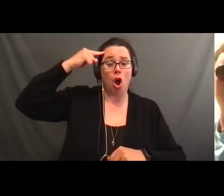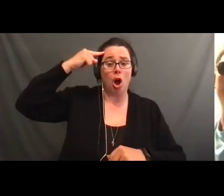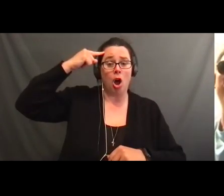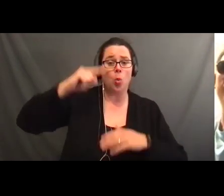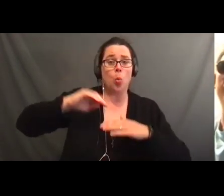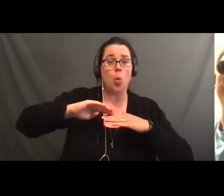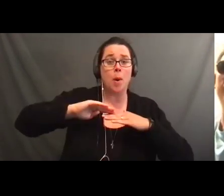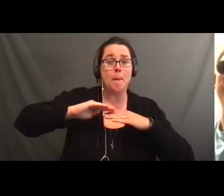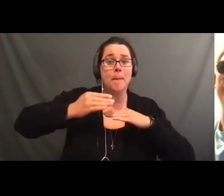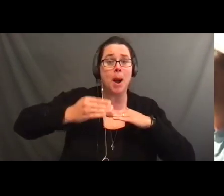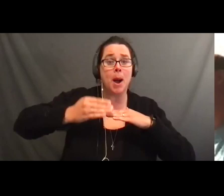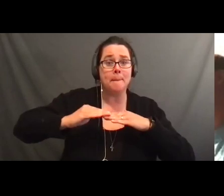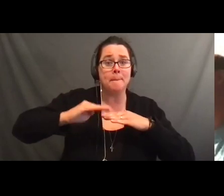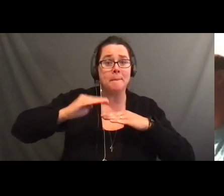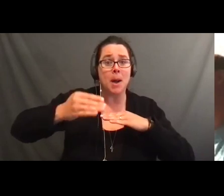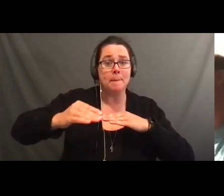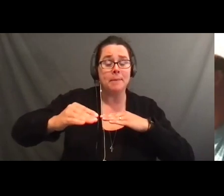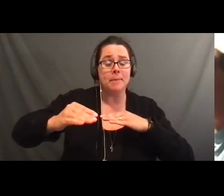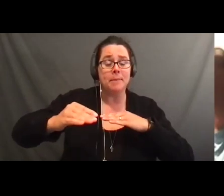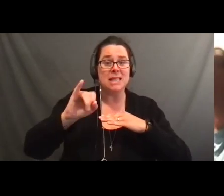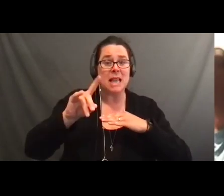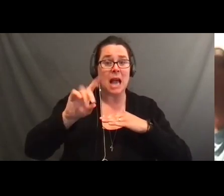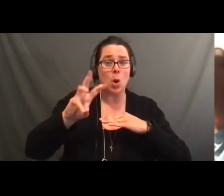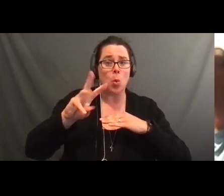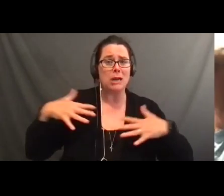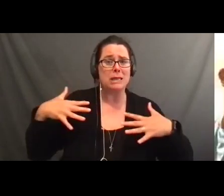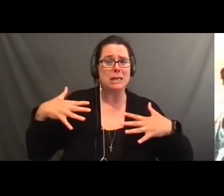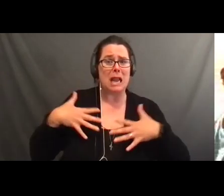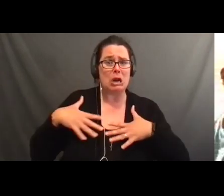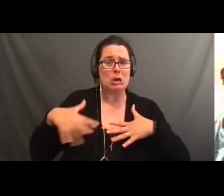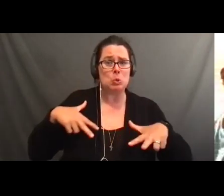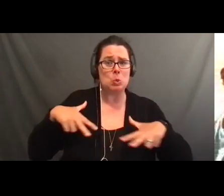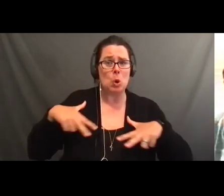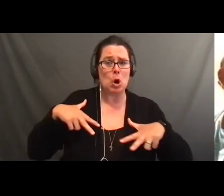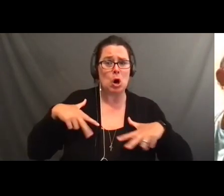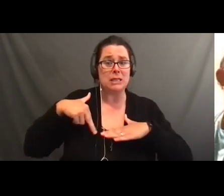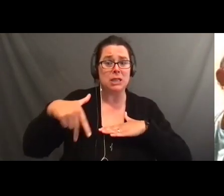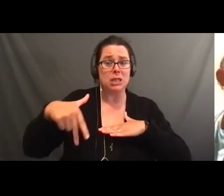or whatever and she was scared to walk, she went from doing this walking to having the